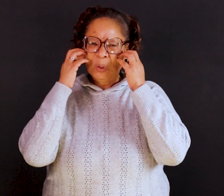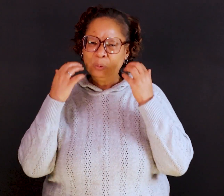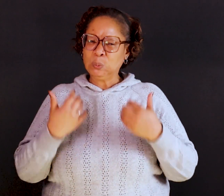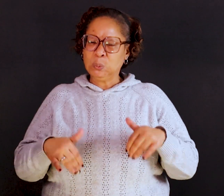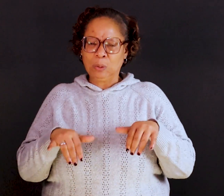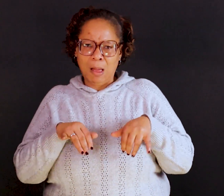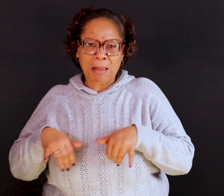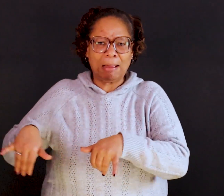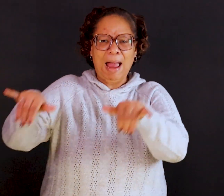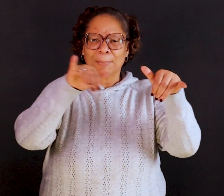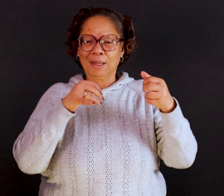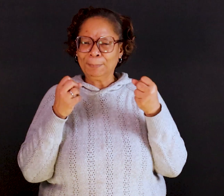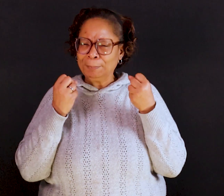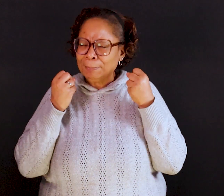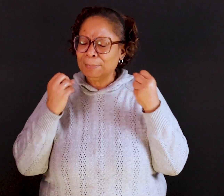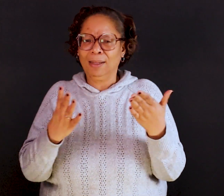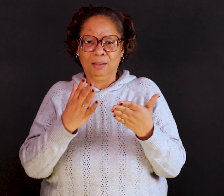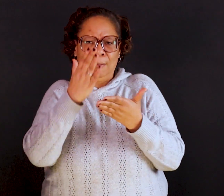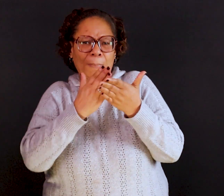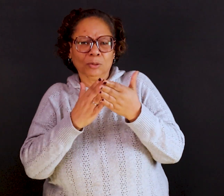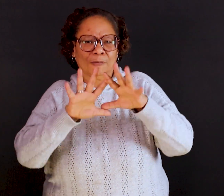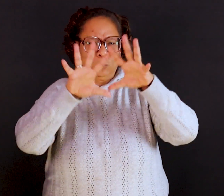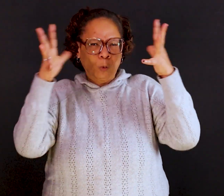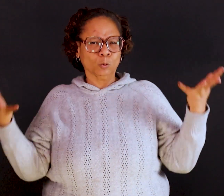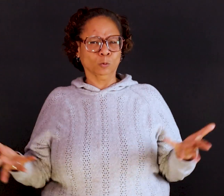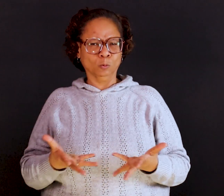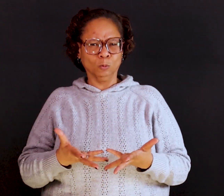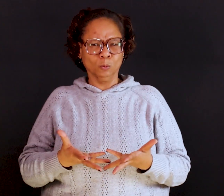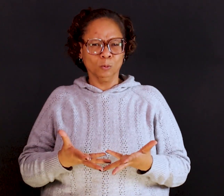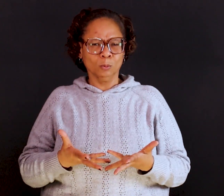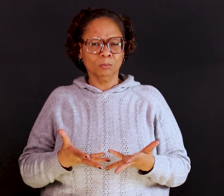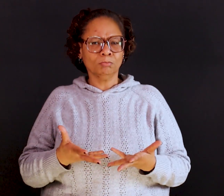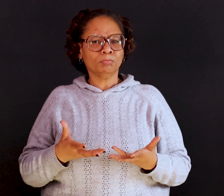Measles is common in many parts of the world.